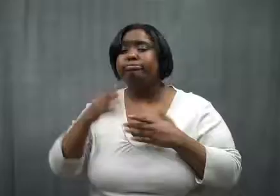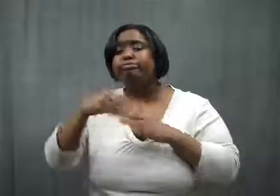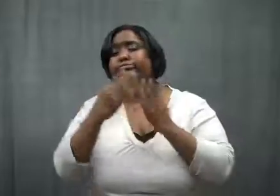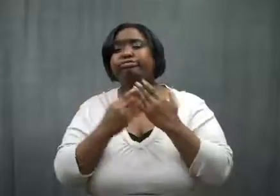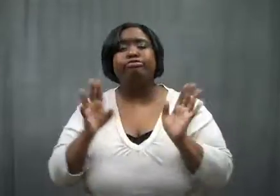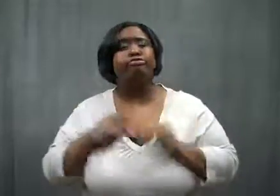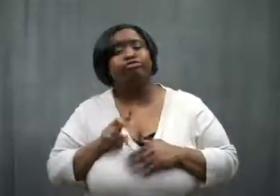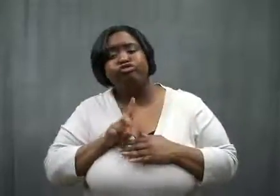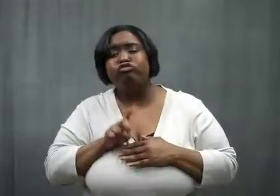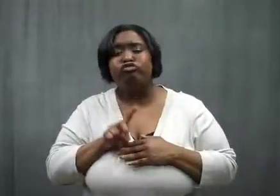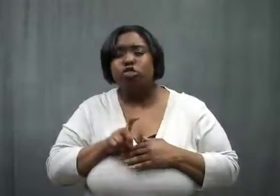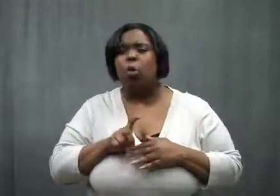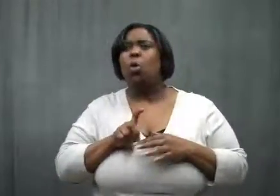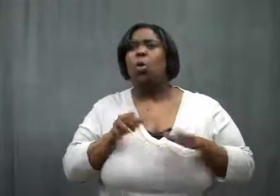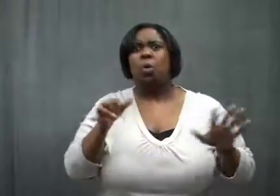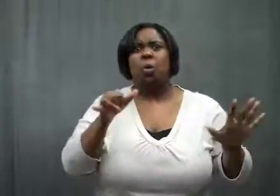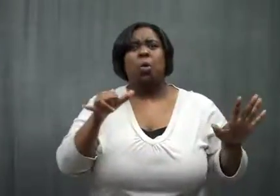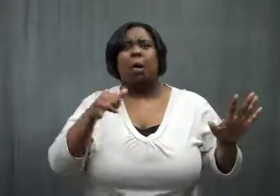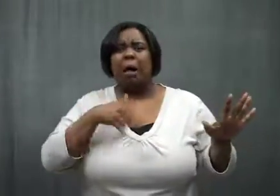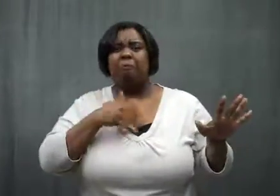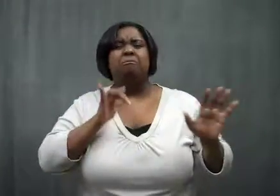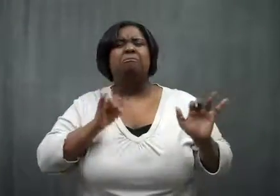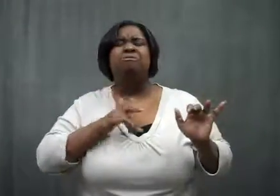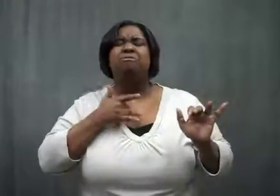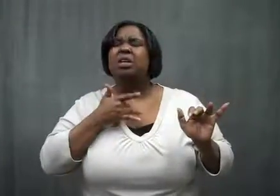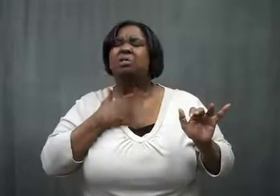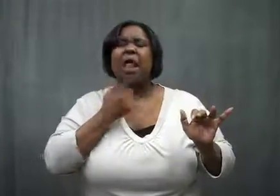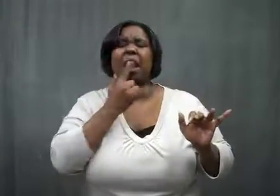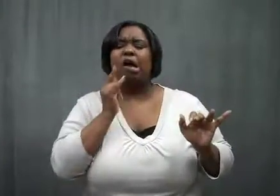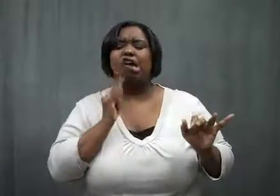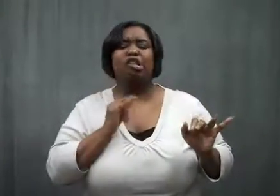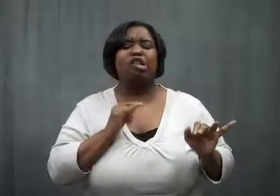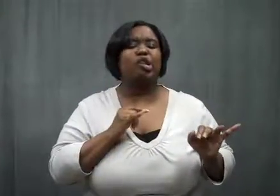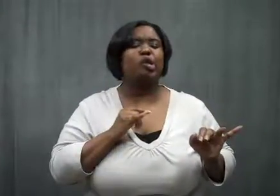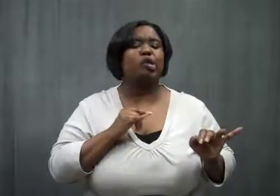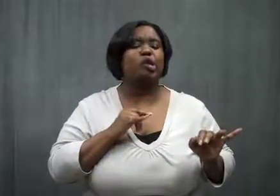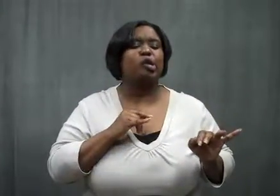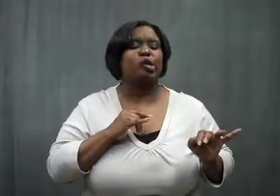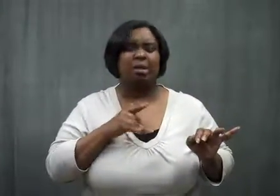I went out, and the wind blew my lips to the side!